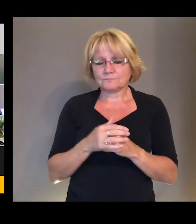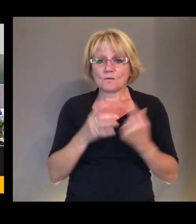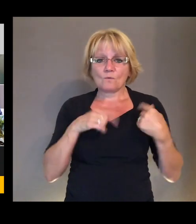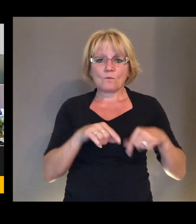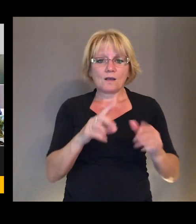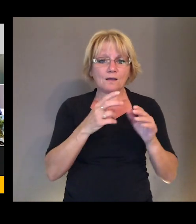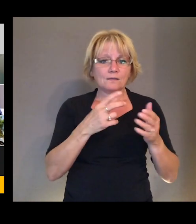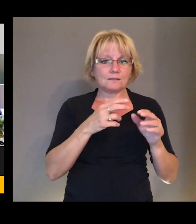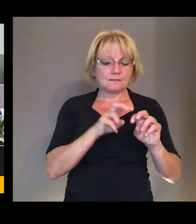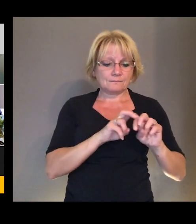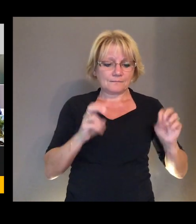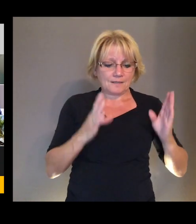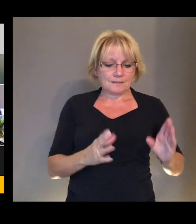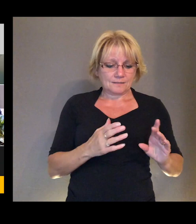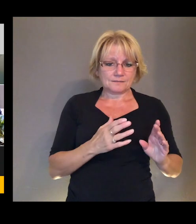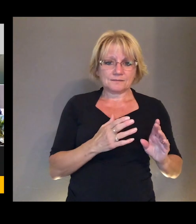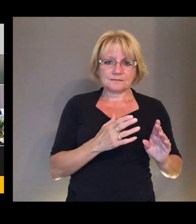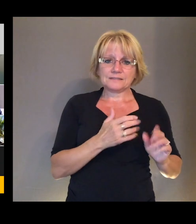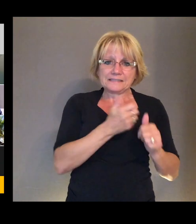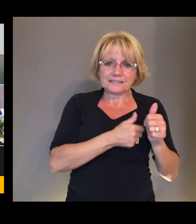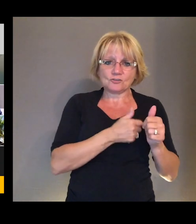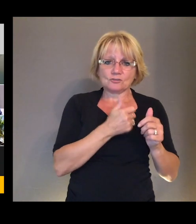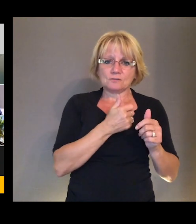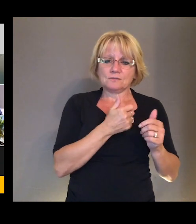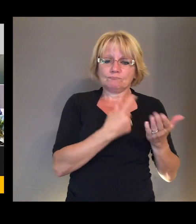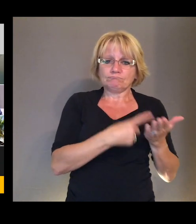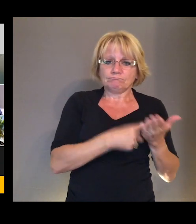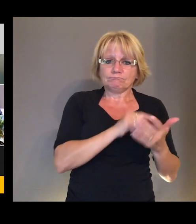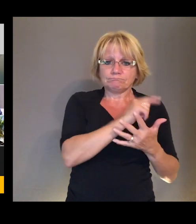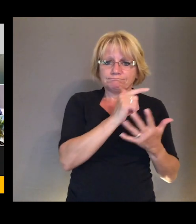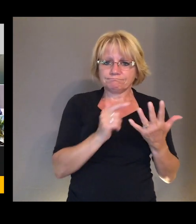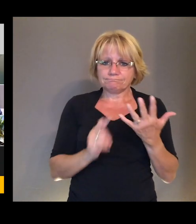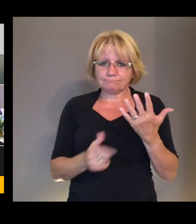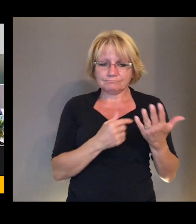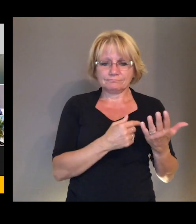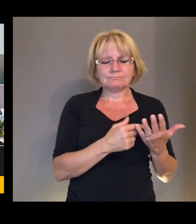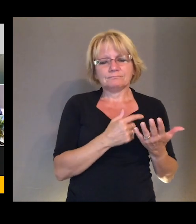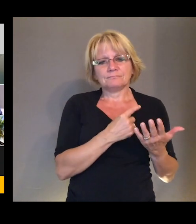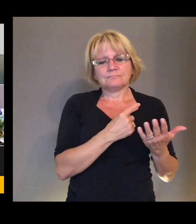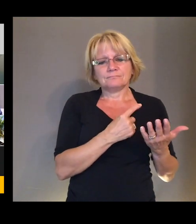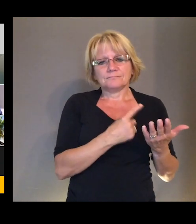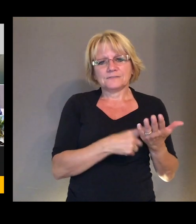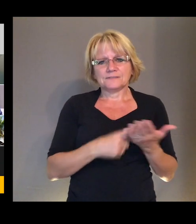As our panelists are speaking, I'm gonna go through all of our panelists first. We do have a robust group of panelists here,